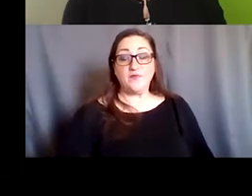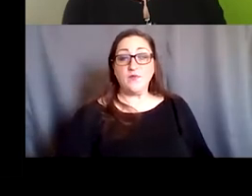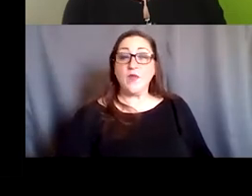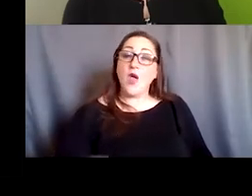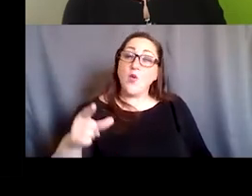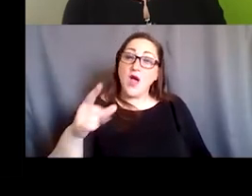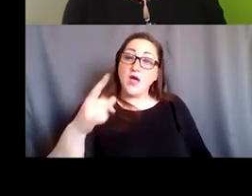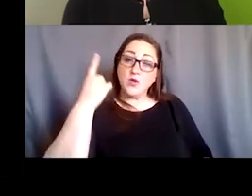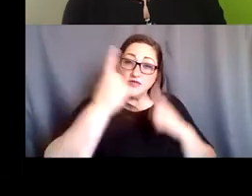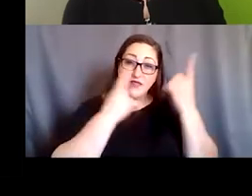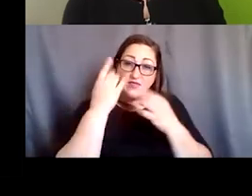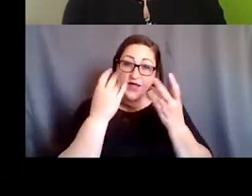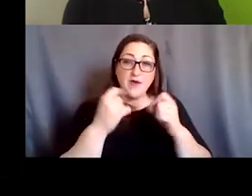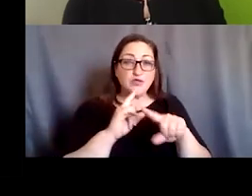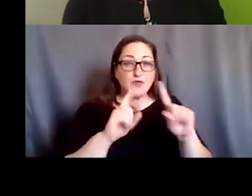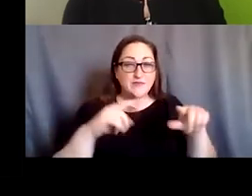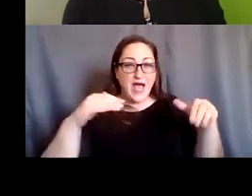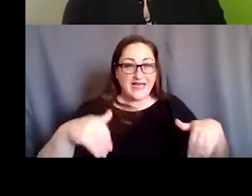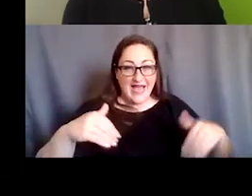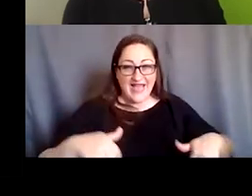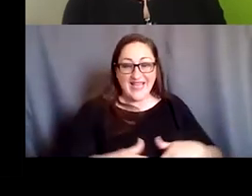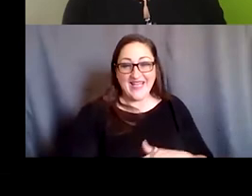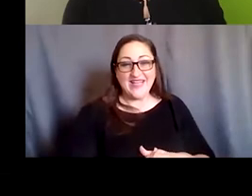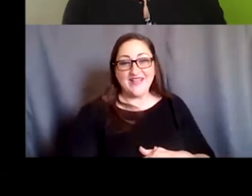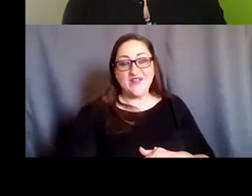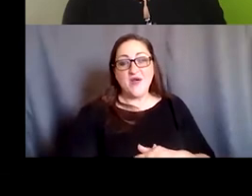respond just yet, but to think about before we wrap up our time together—